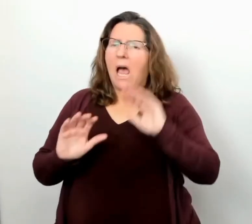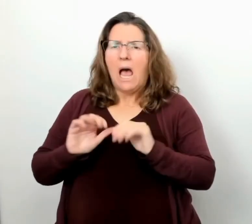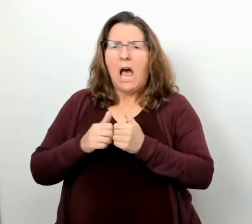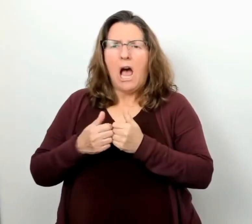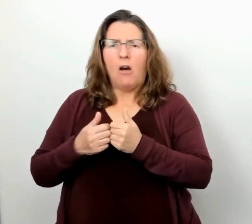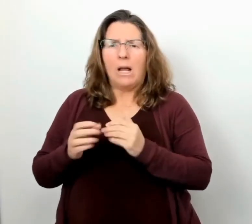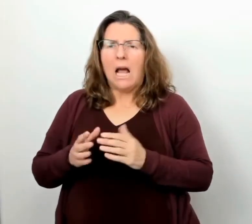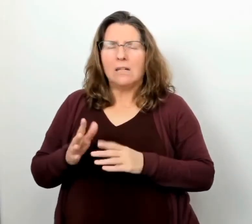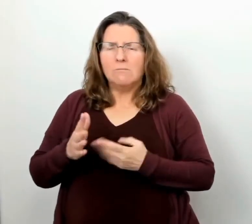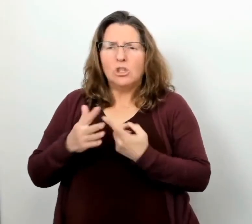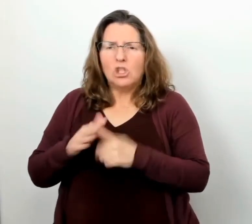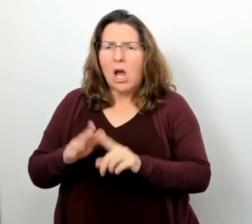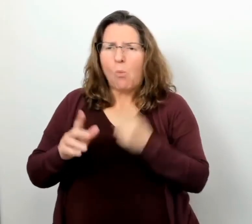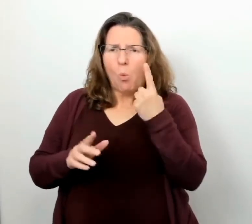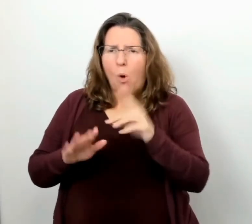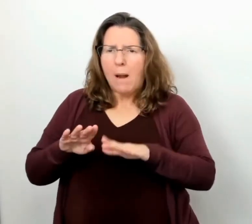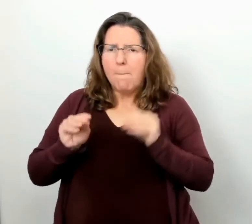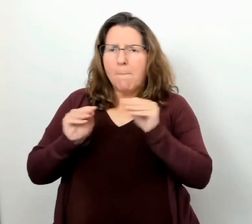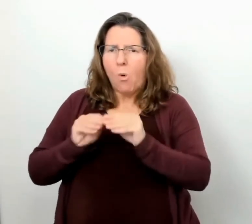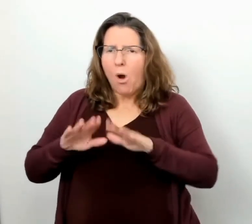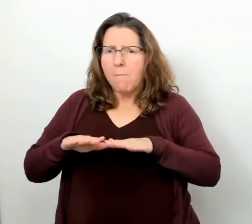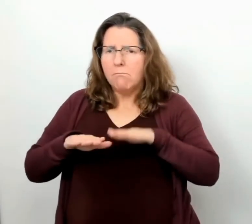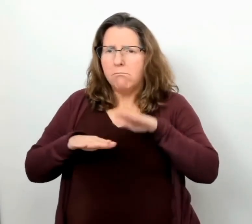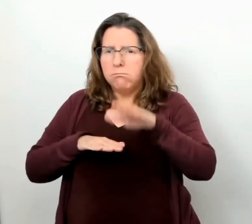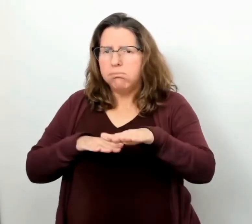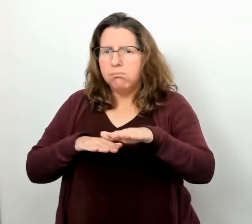Consider, "what's the next baby step?"